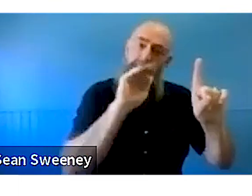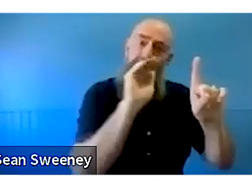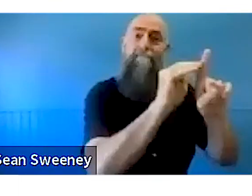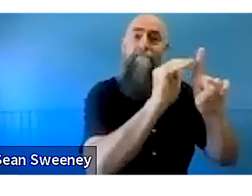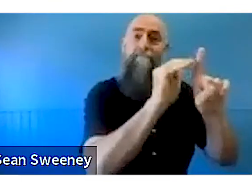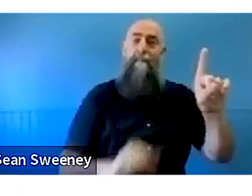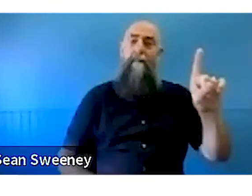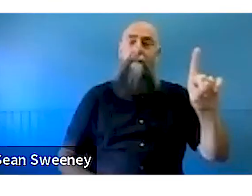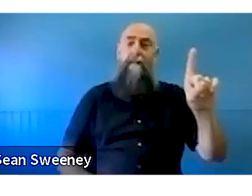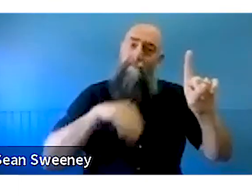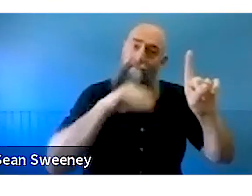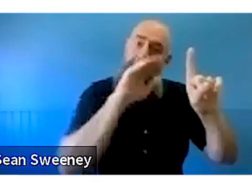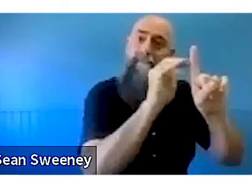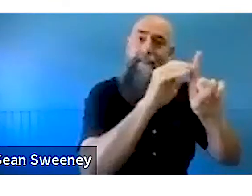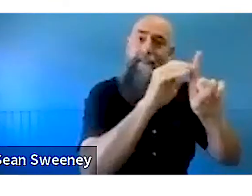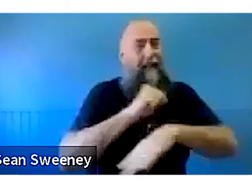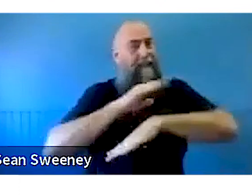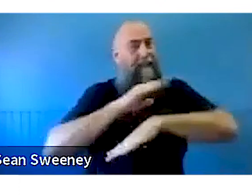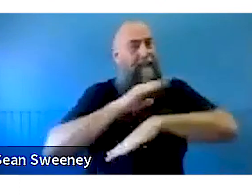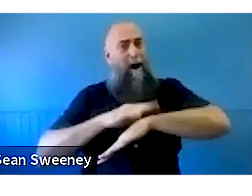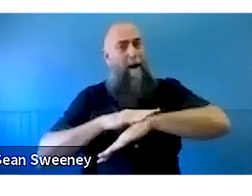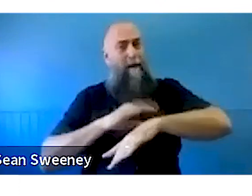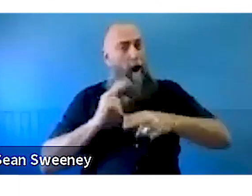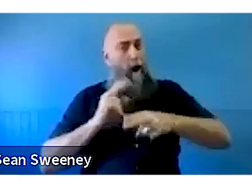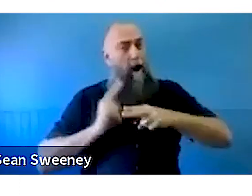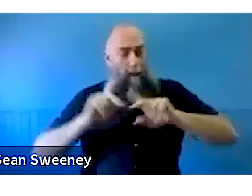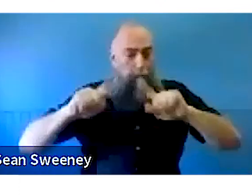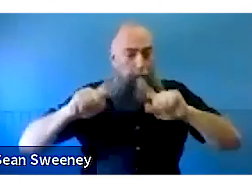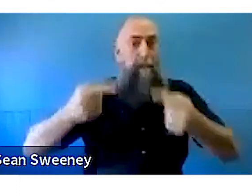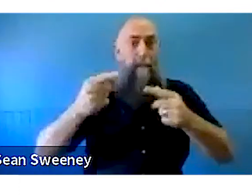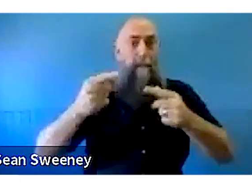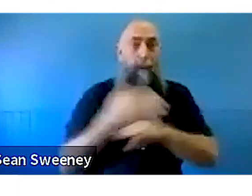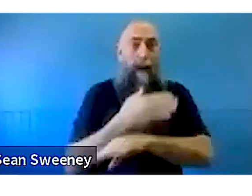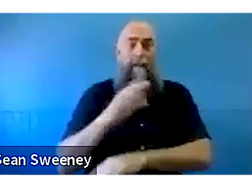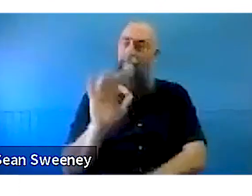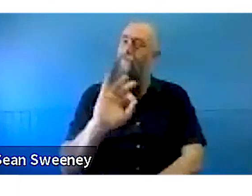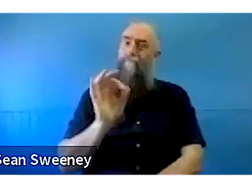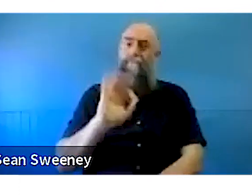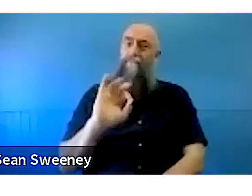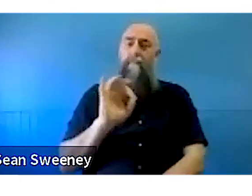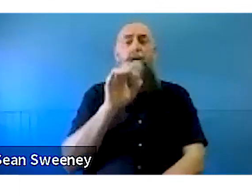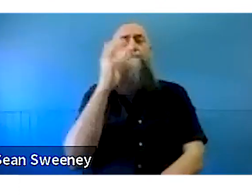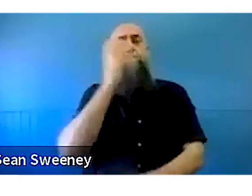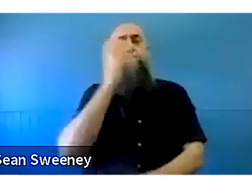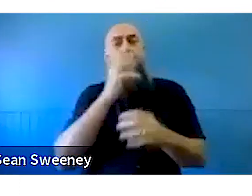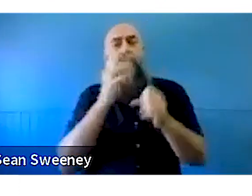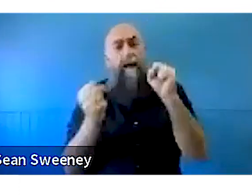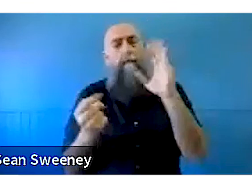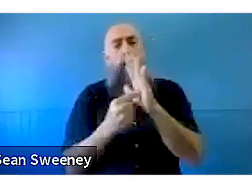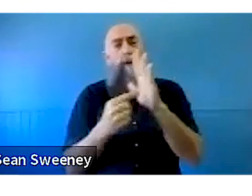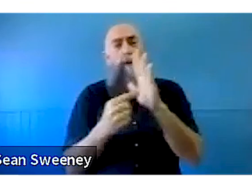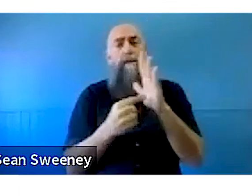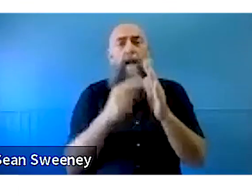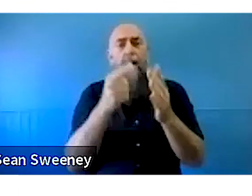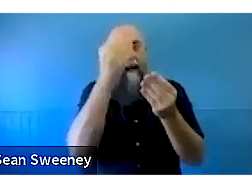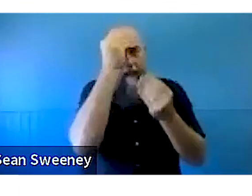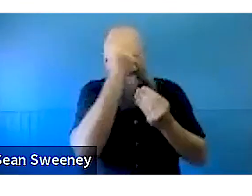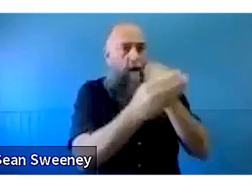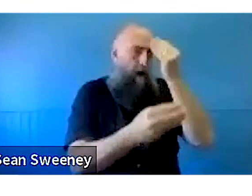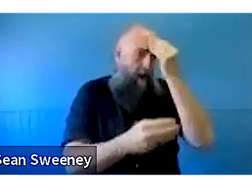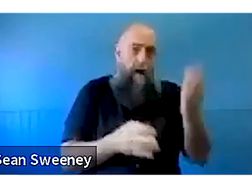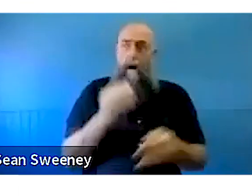It is important to let people know that you are going to be there.